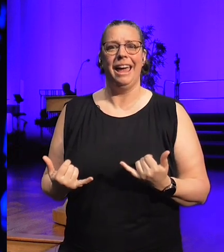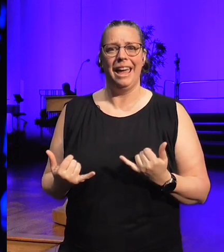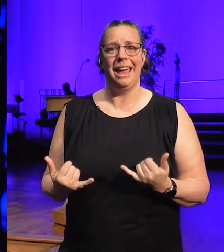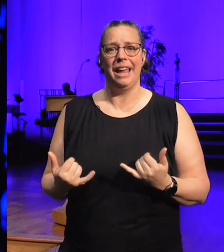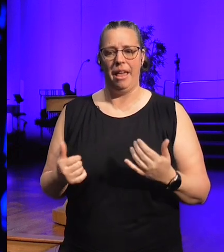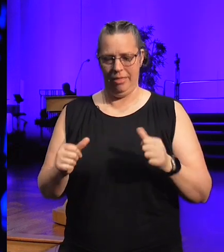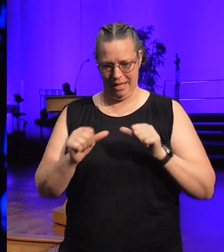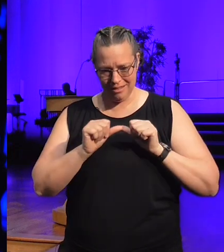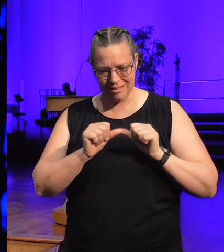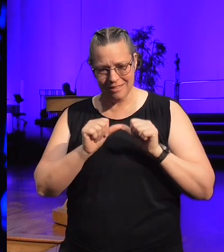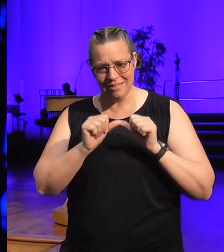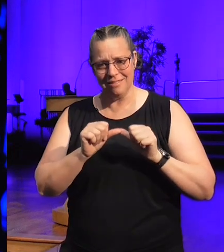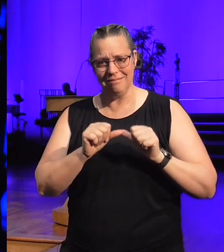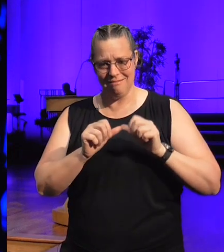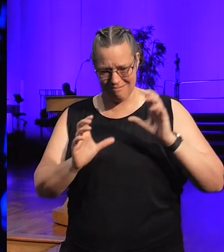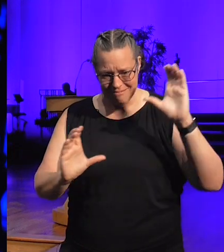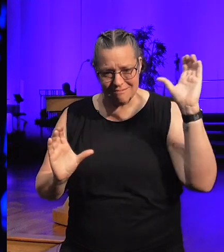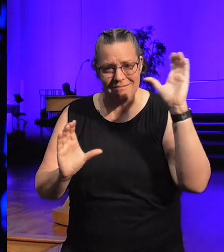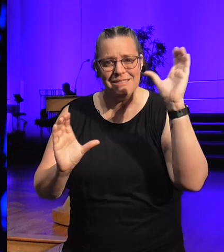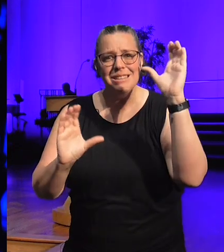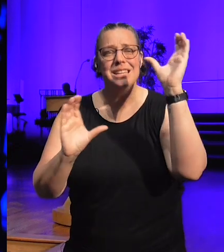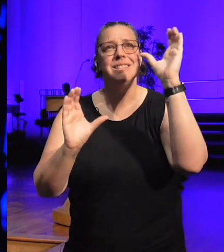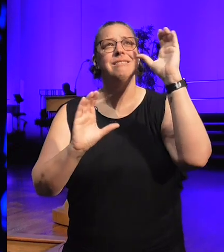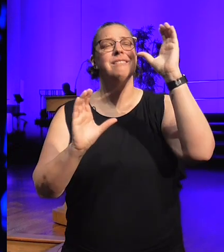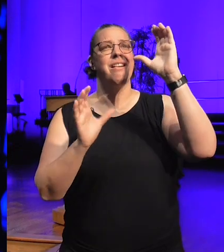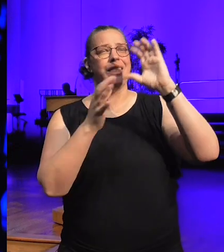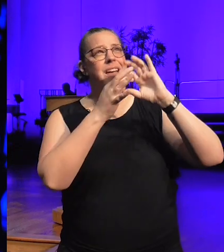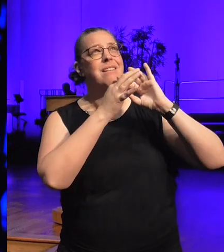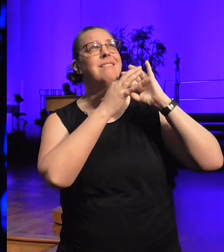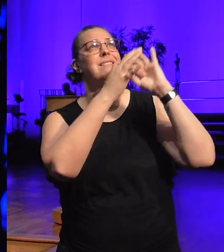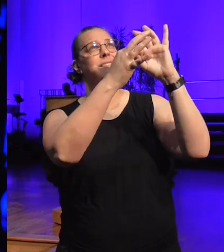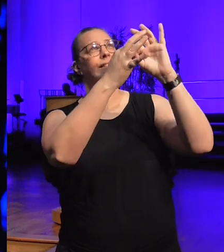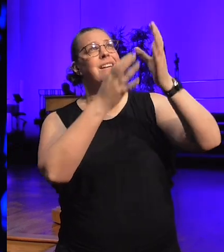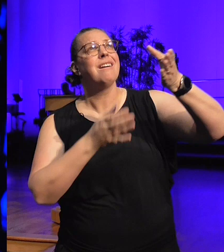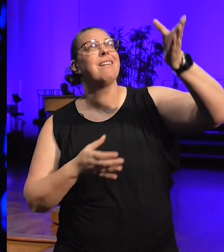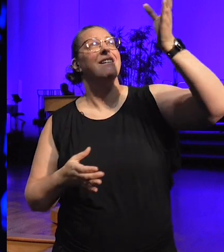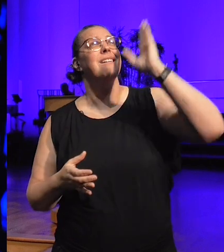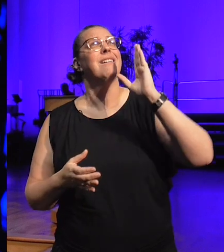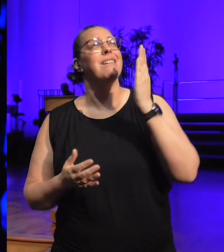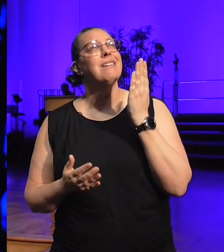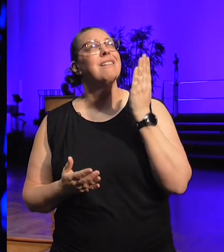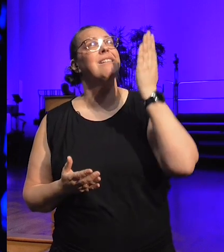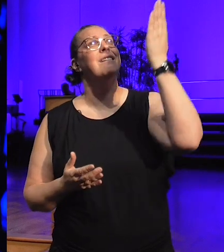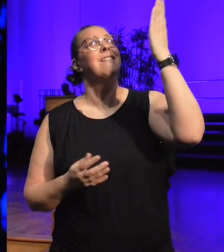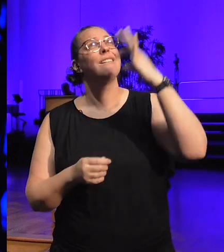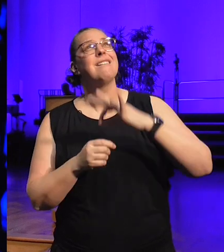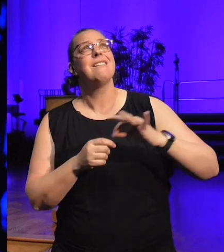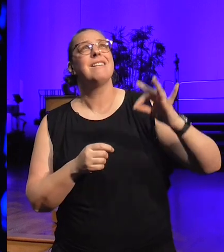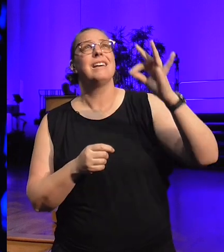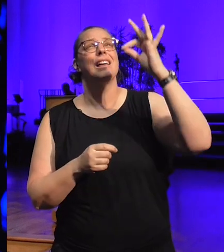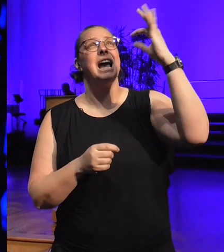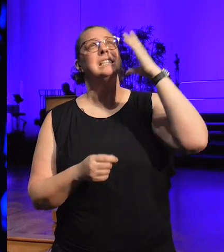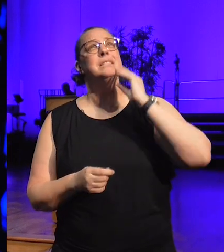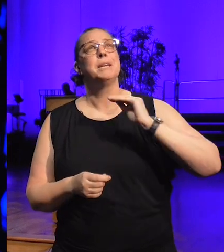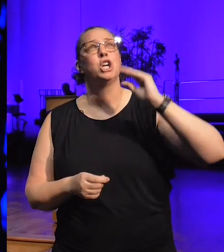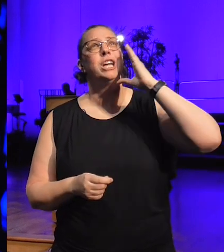our journey of seeking the Beloved seeking the Divine seeking an experience of it the wisdom of